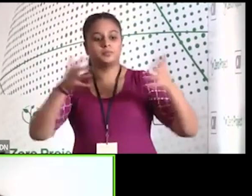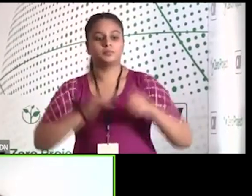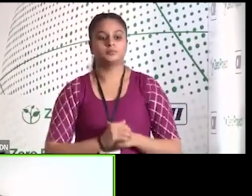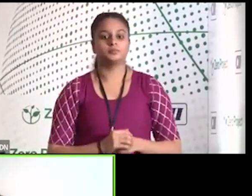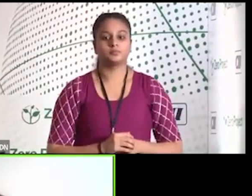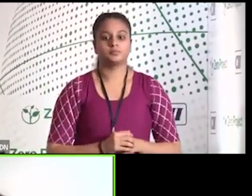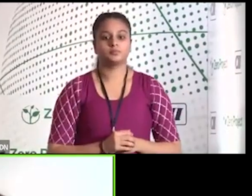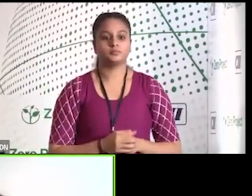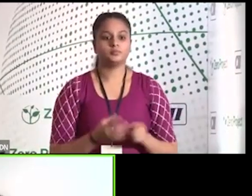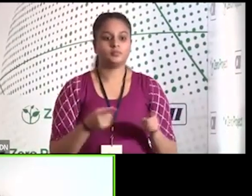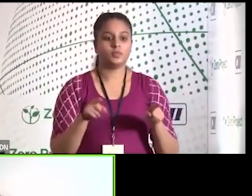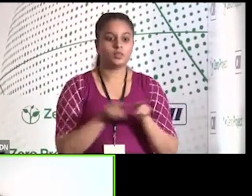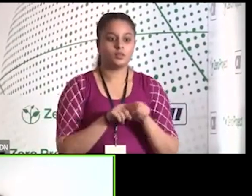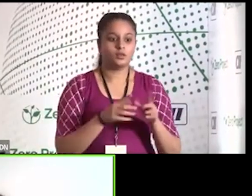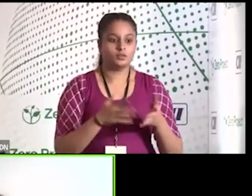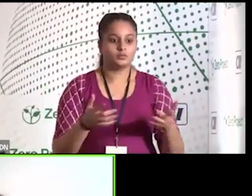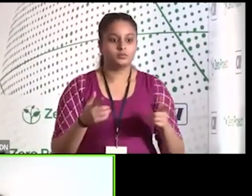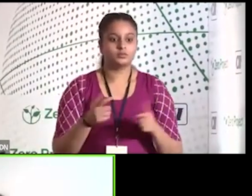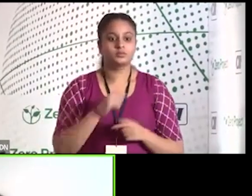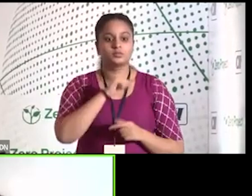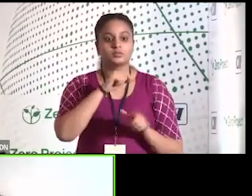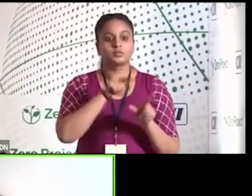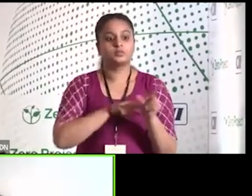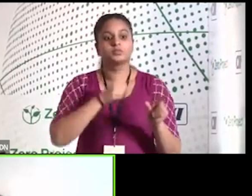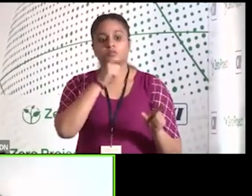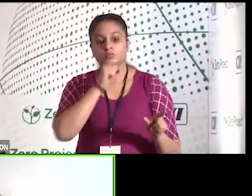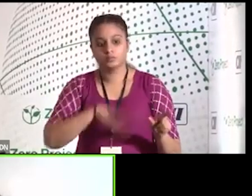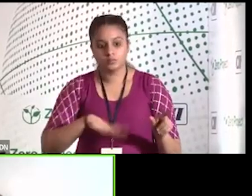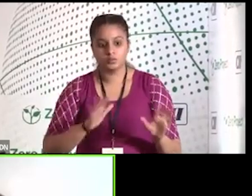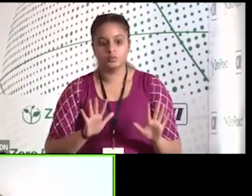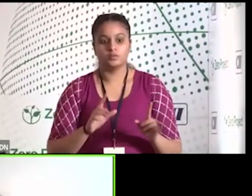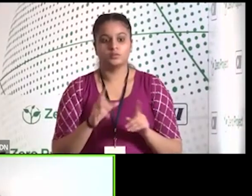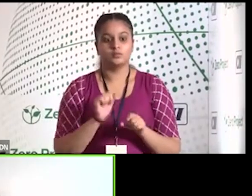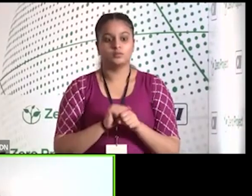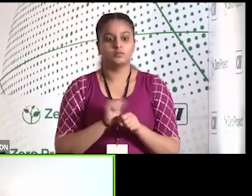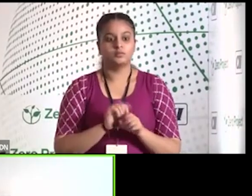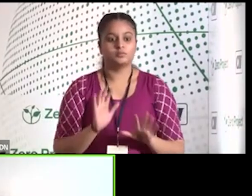I think with the youthful job and with the network they have through the